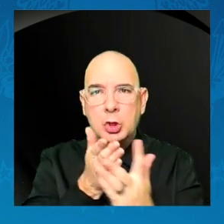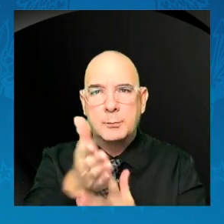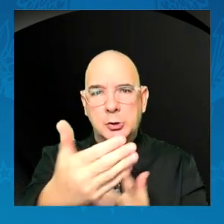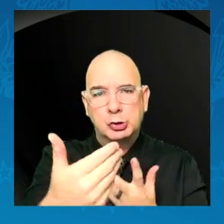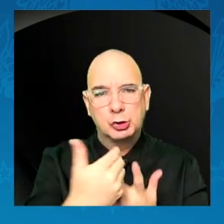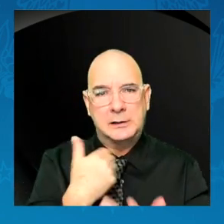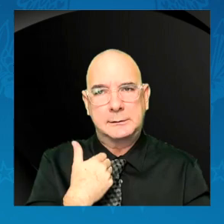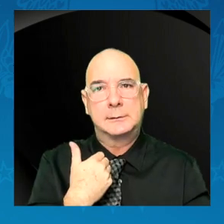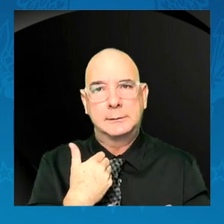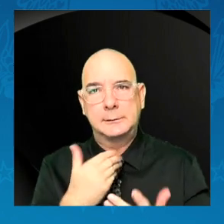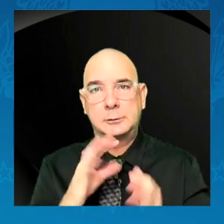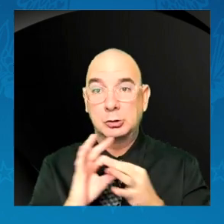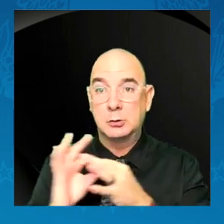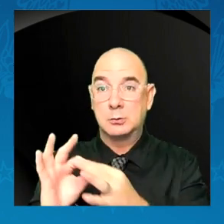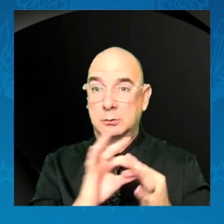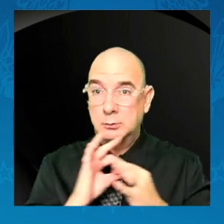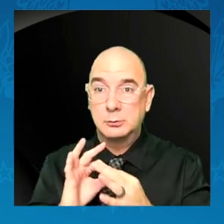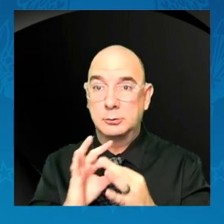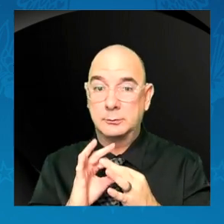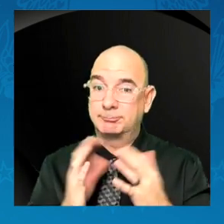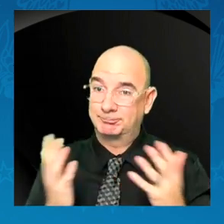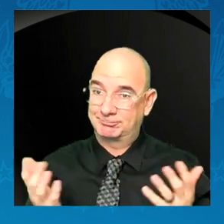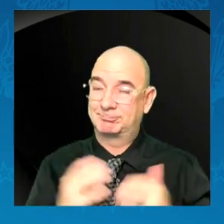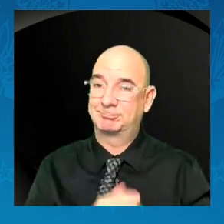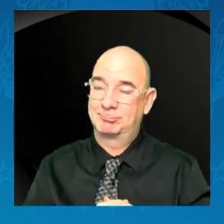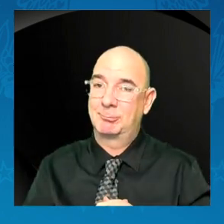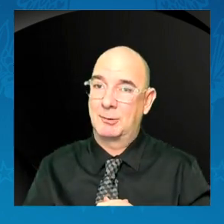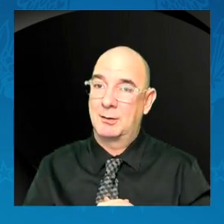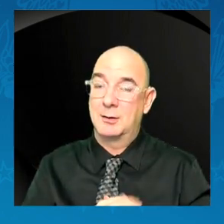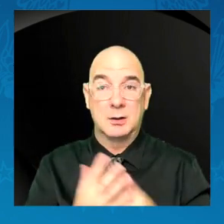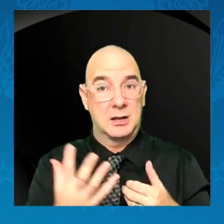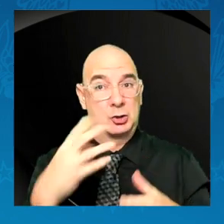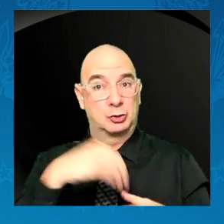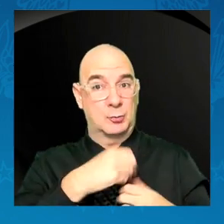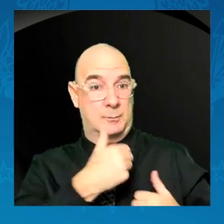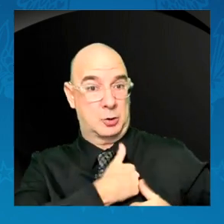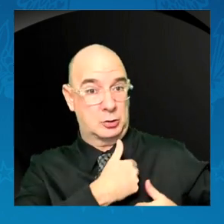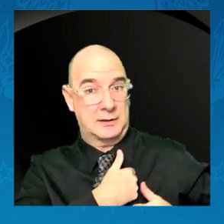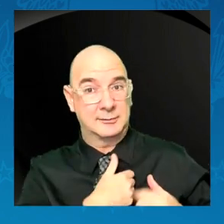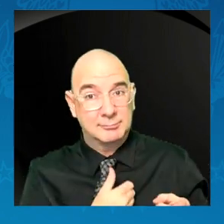To include military, commercial and civil space activity.